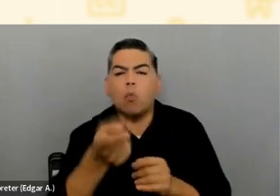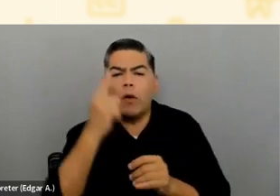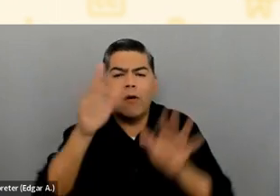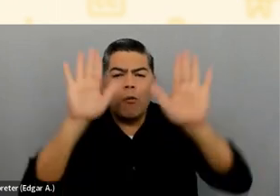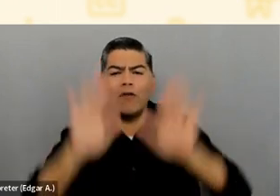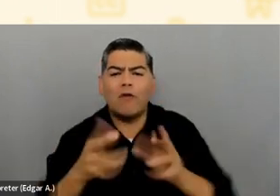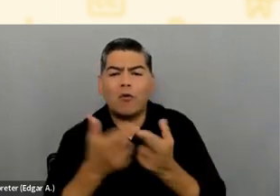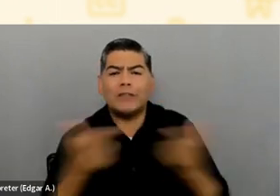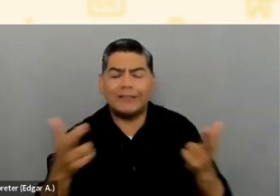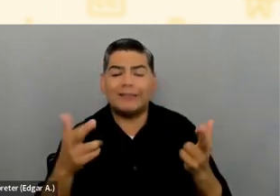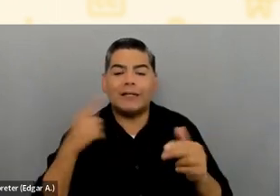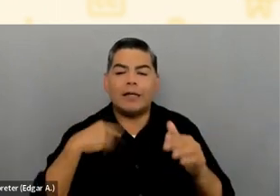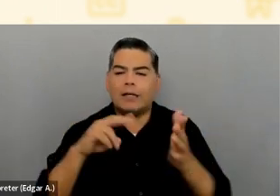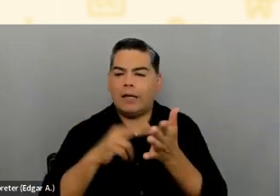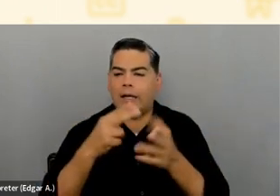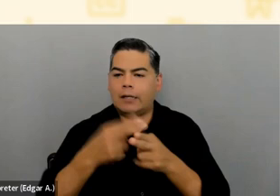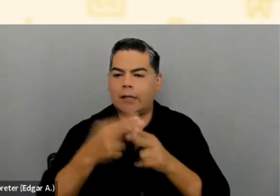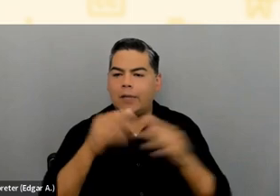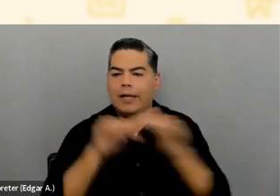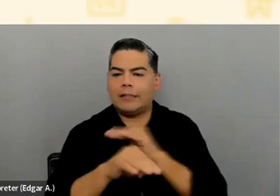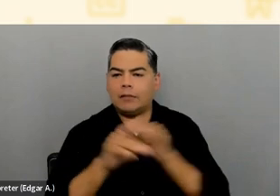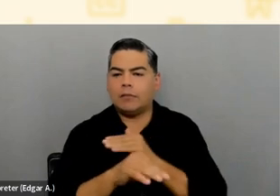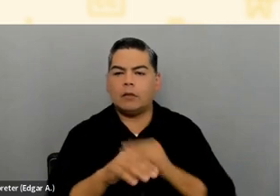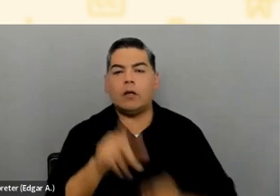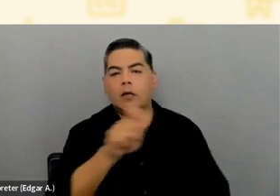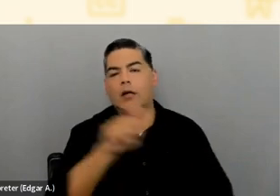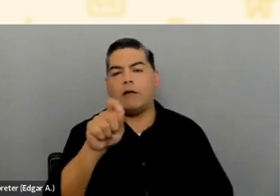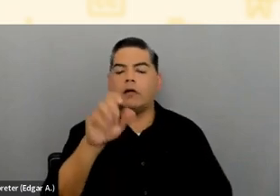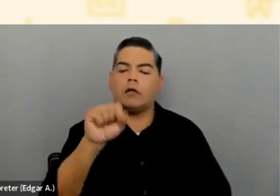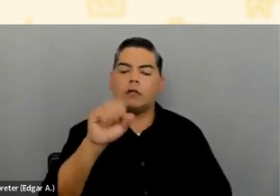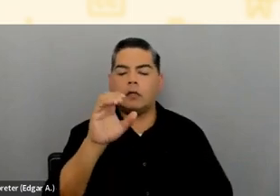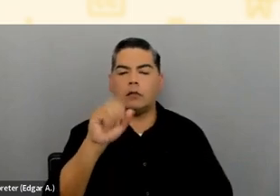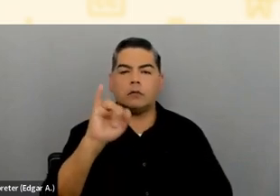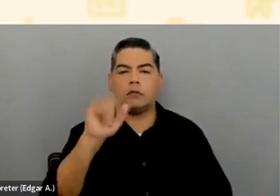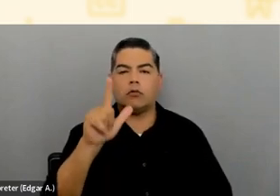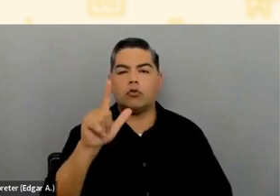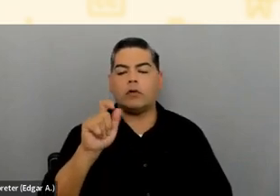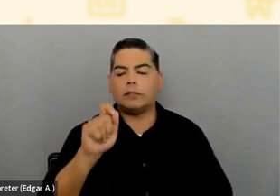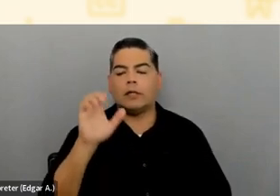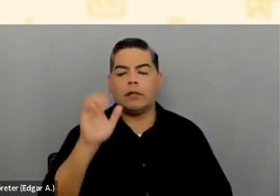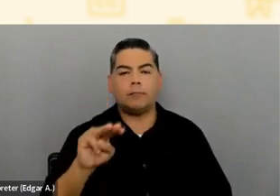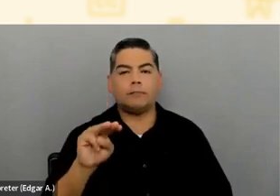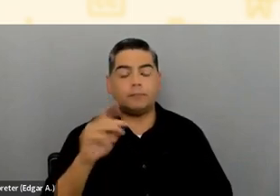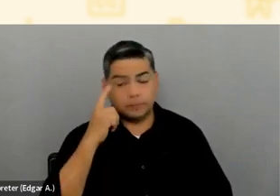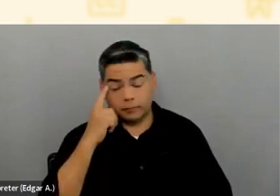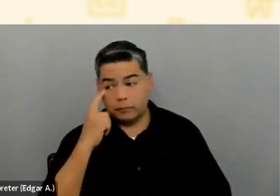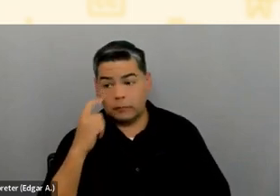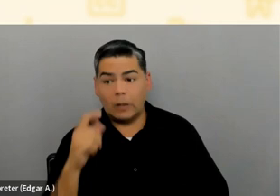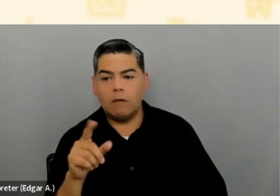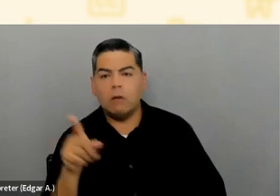I think it's Accessible-social.com. And she's absolutely amazing.